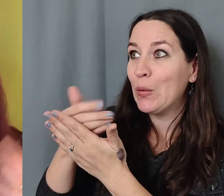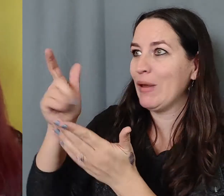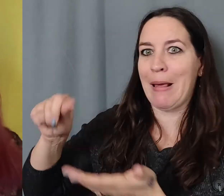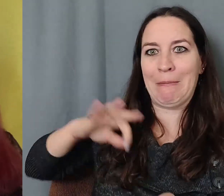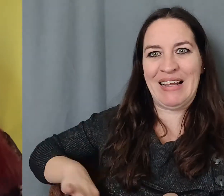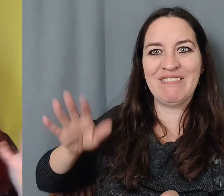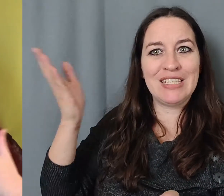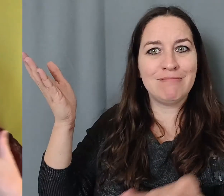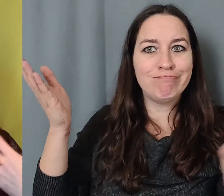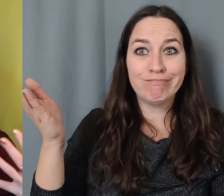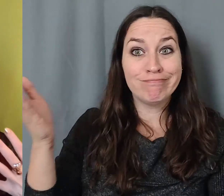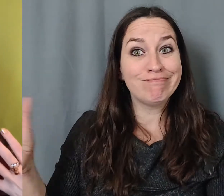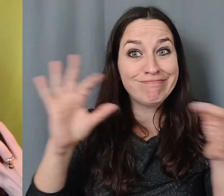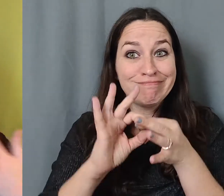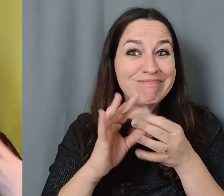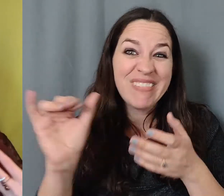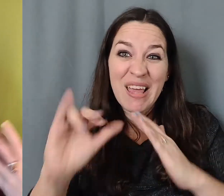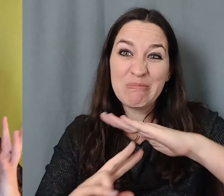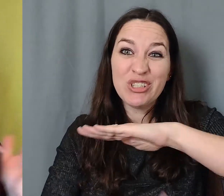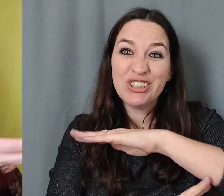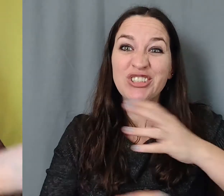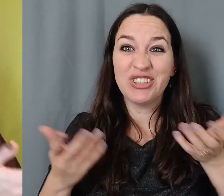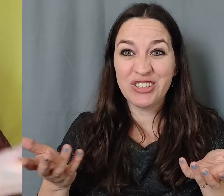So it's kind of like a bridge you get to kind of benefit, learn and also teach and